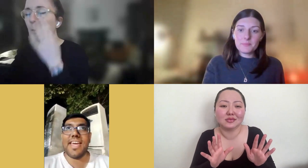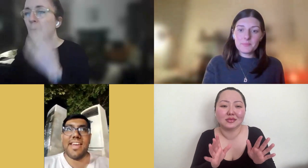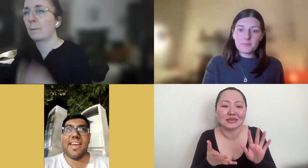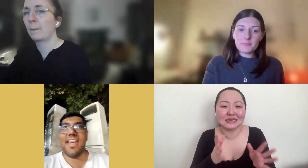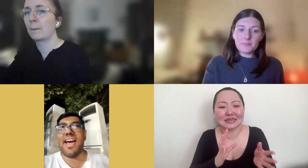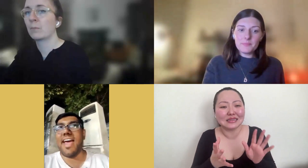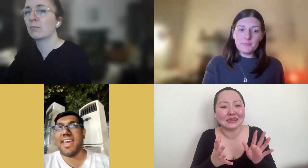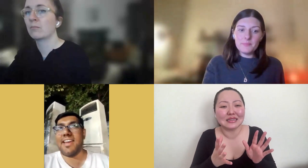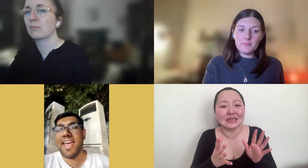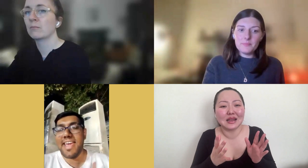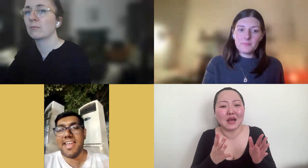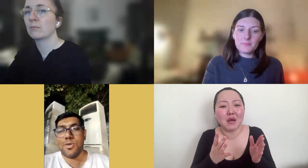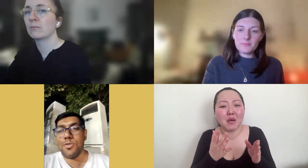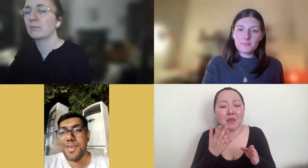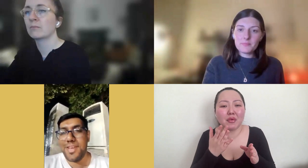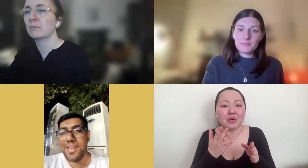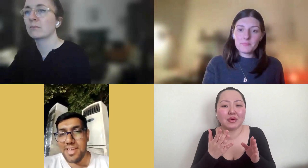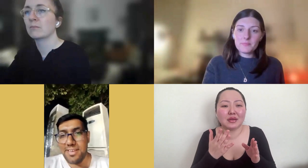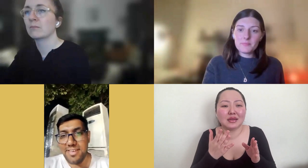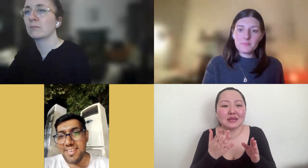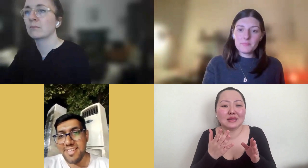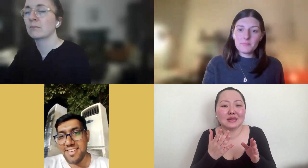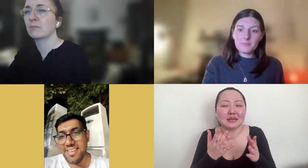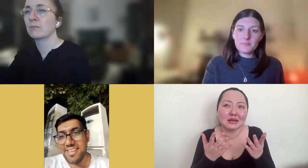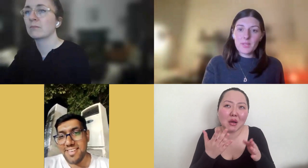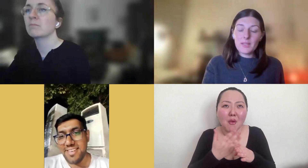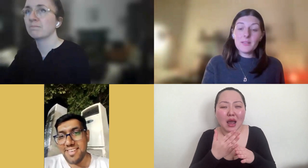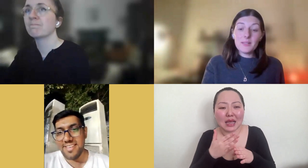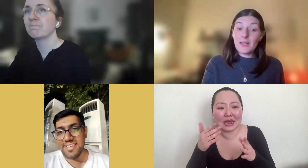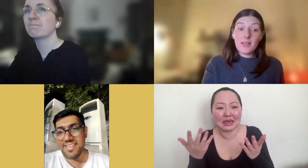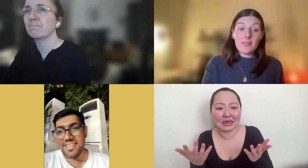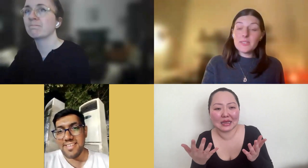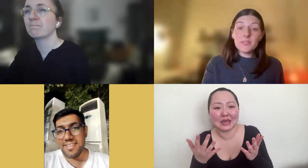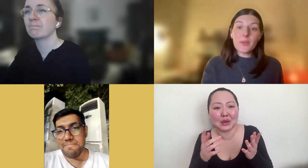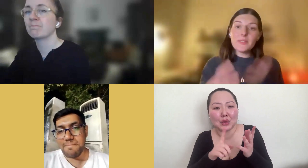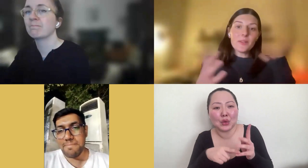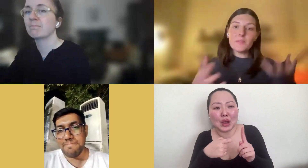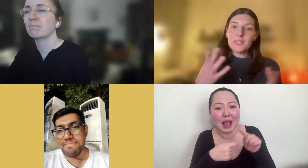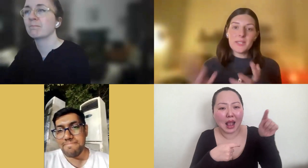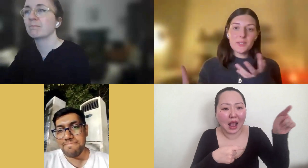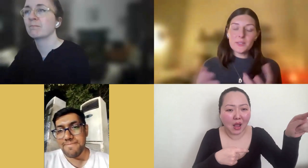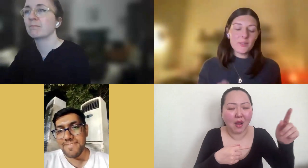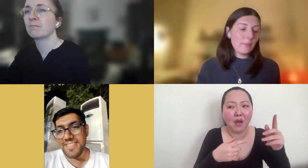working in India, I do feel that. Yeah and this is why these conversations